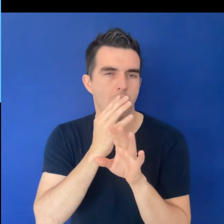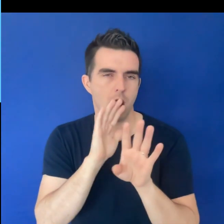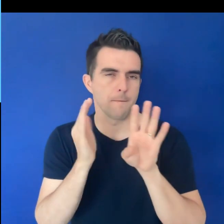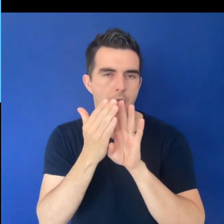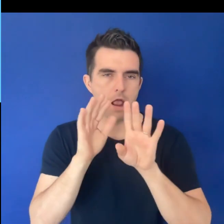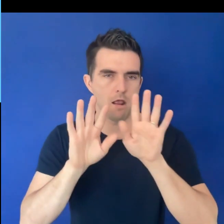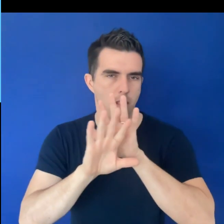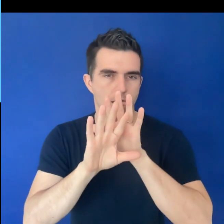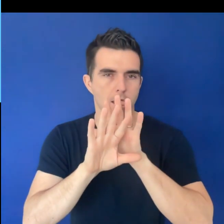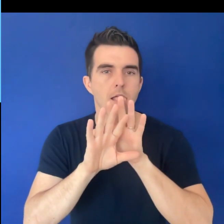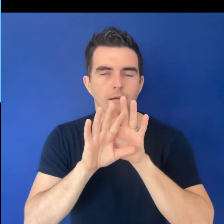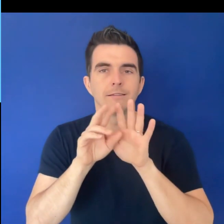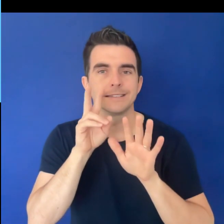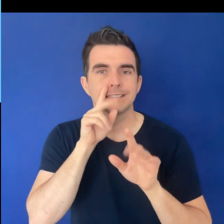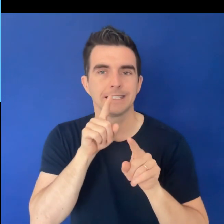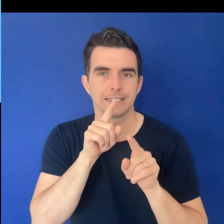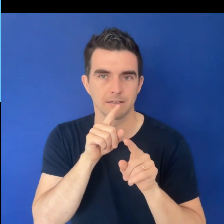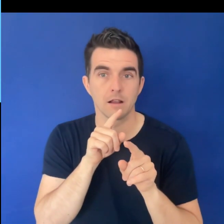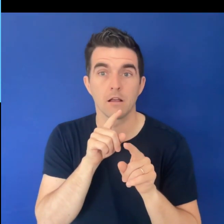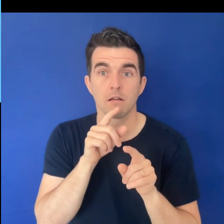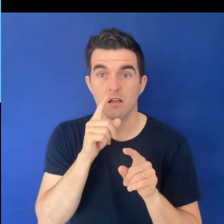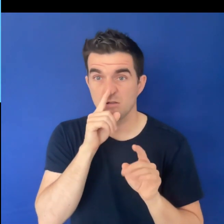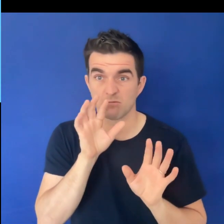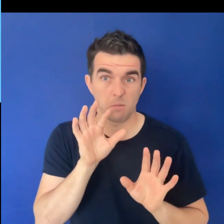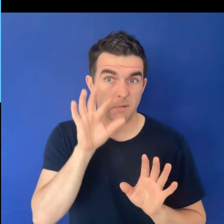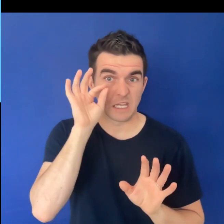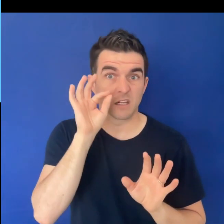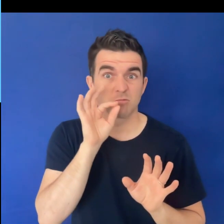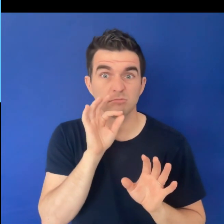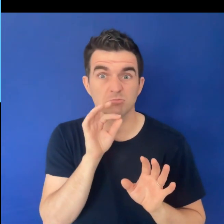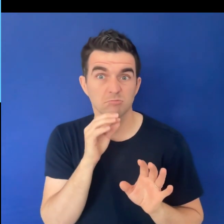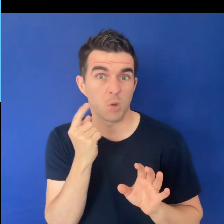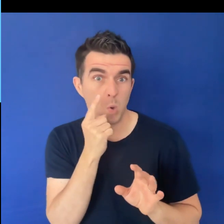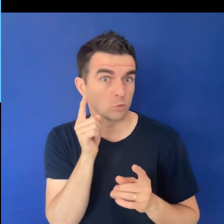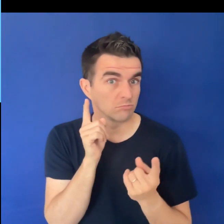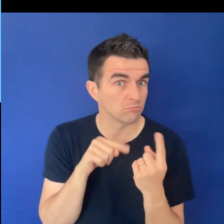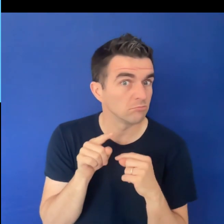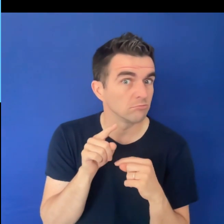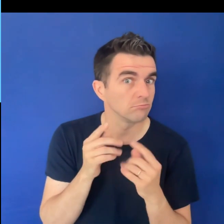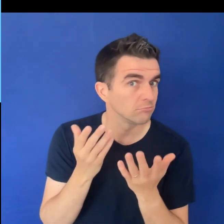[Nyarlathotep - Speak your piece or go in pieces. Who are you,